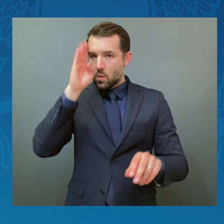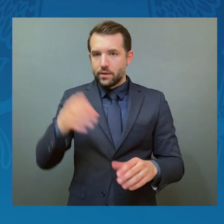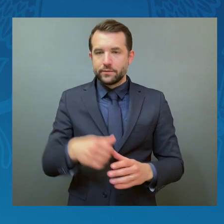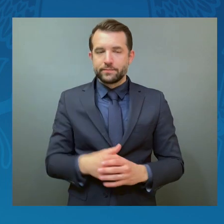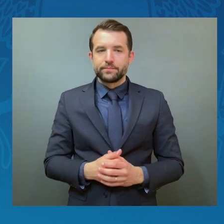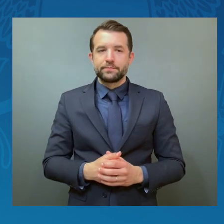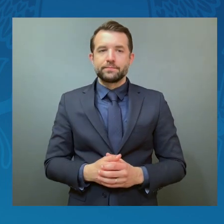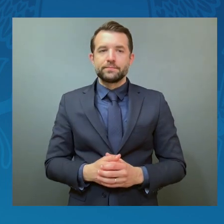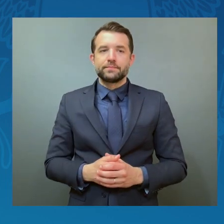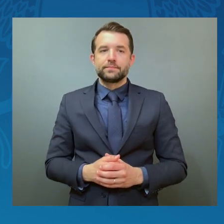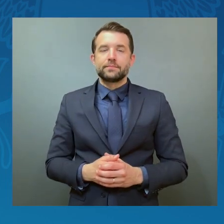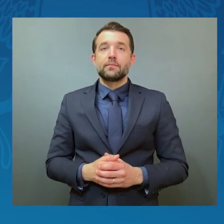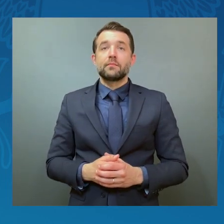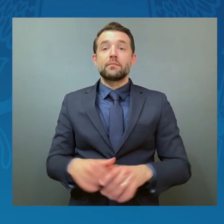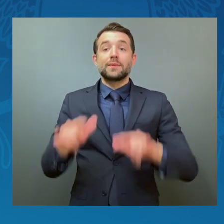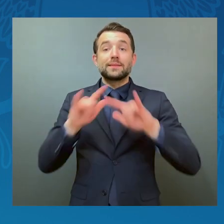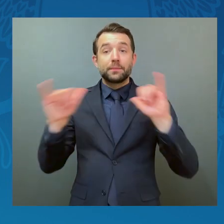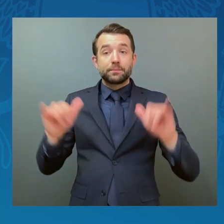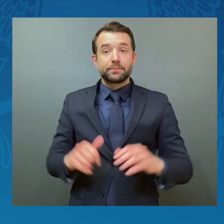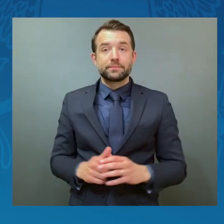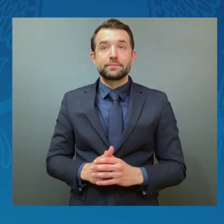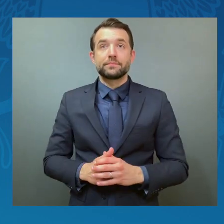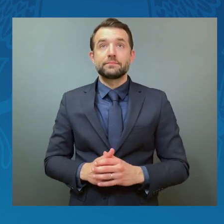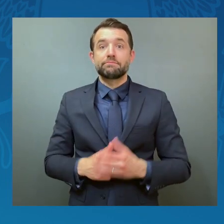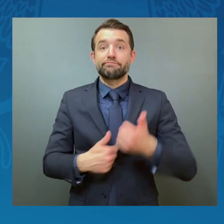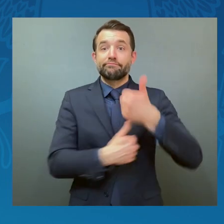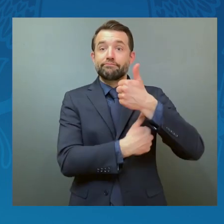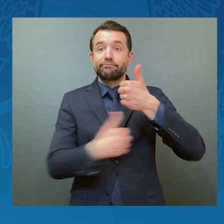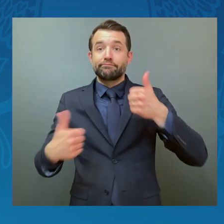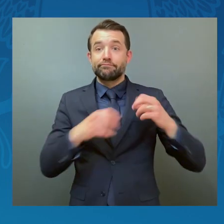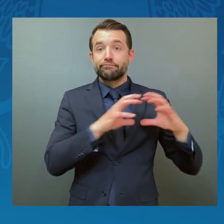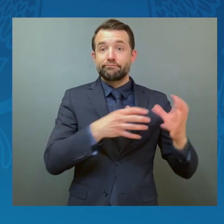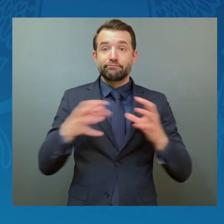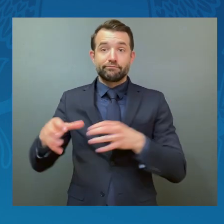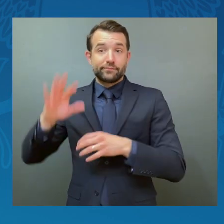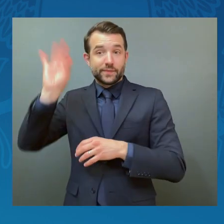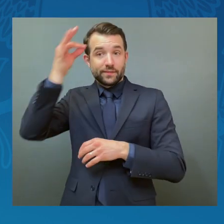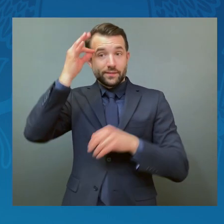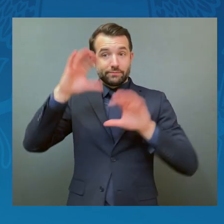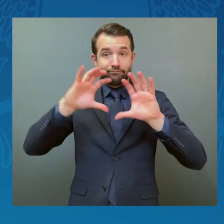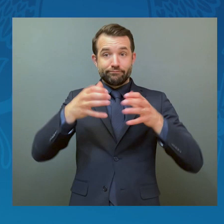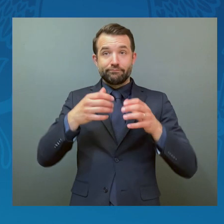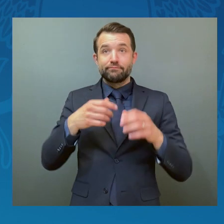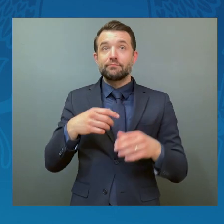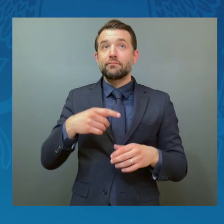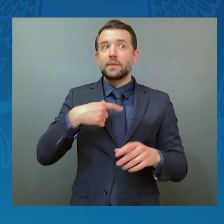our administration has directed federal agencies, whenever possible, to eliminate medical debt